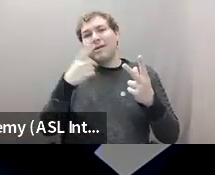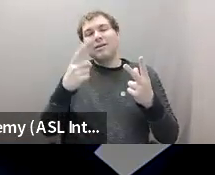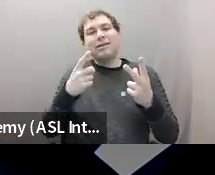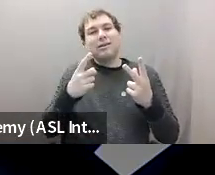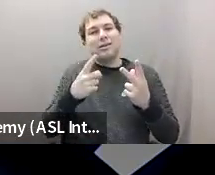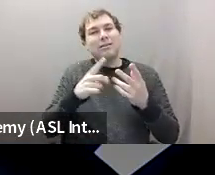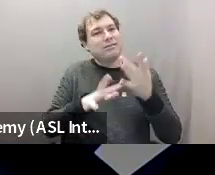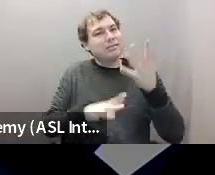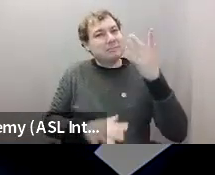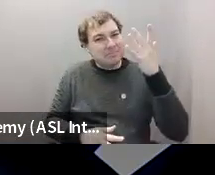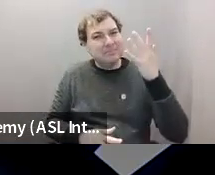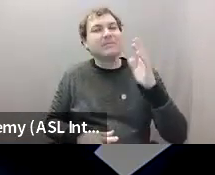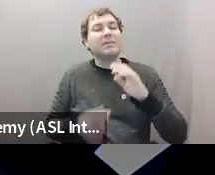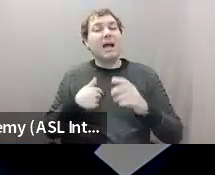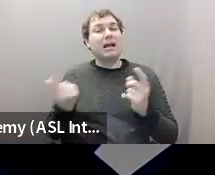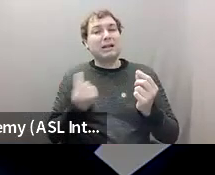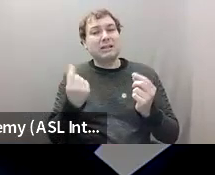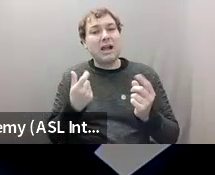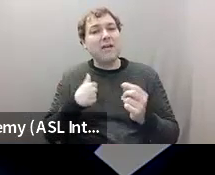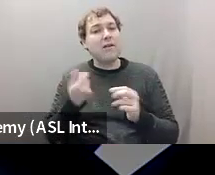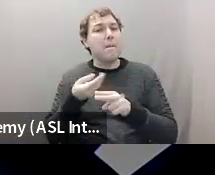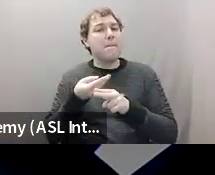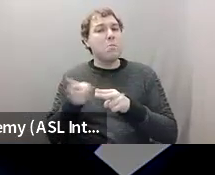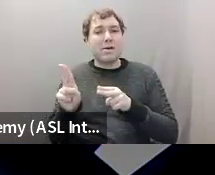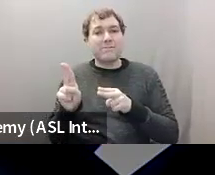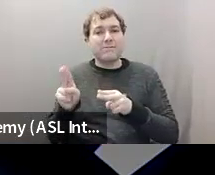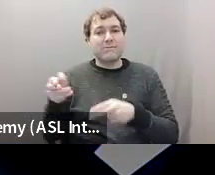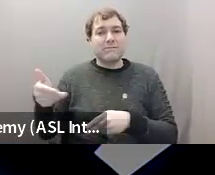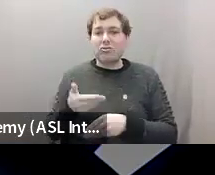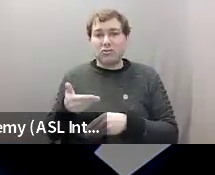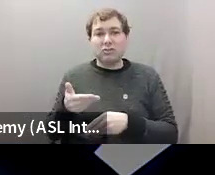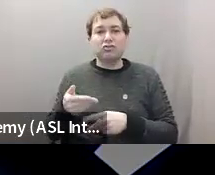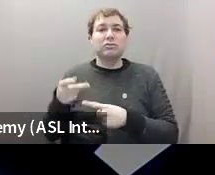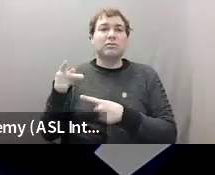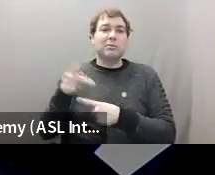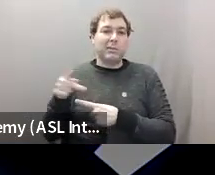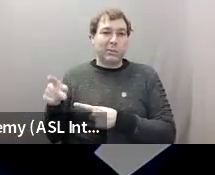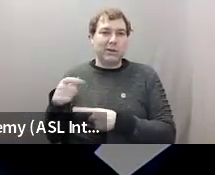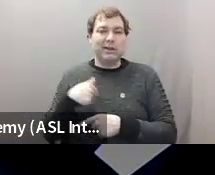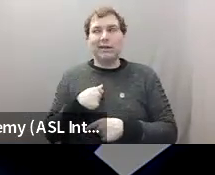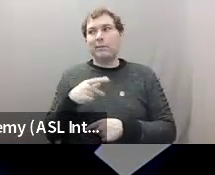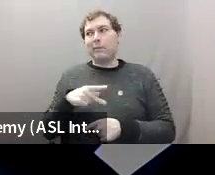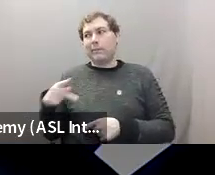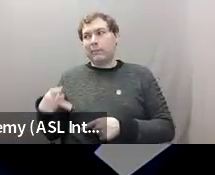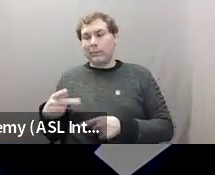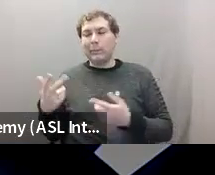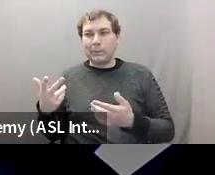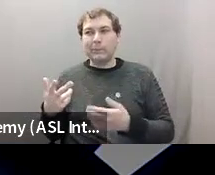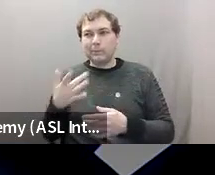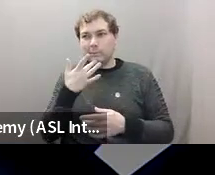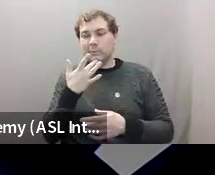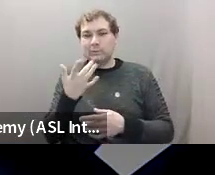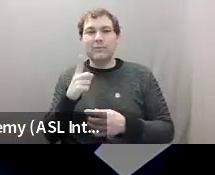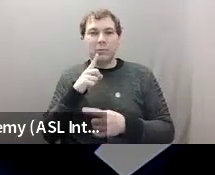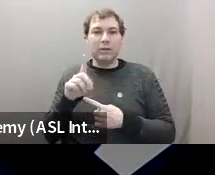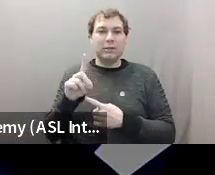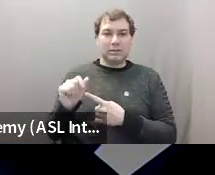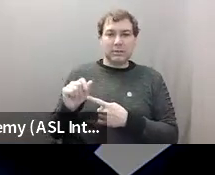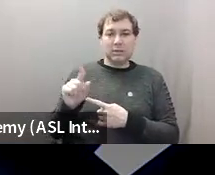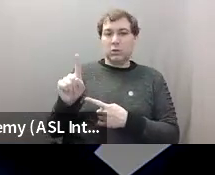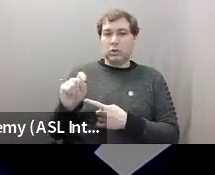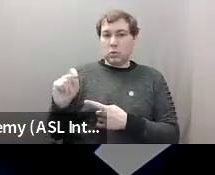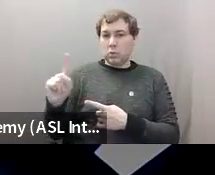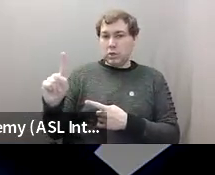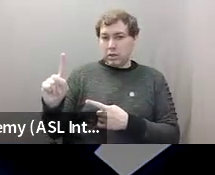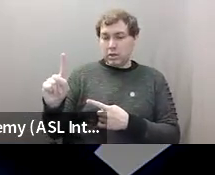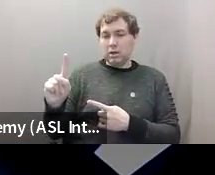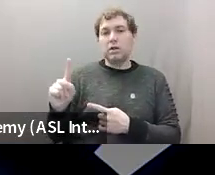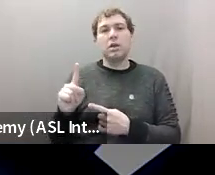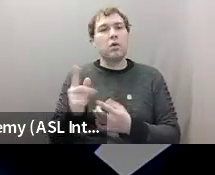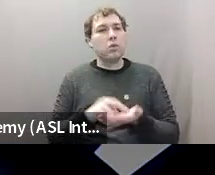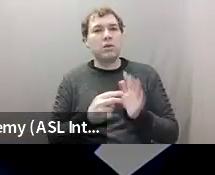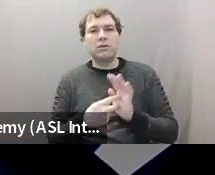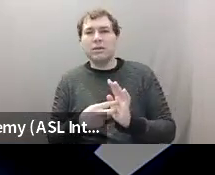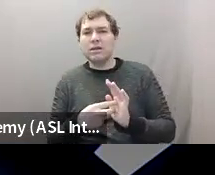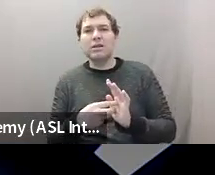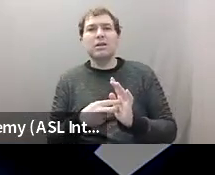Cassidy Thorne: And what I did. I have a little brief introduction, Powerpoint. I'm a Powerpoint growly on disability, one on one. What are sales? How can you refer to us?